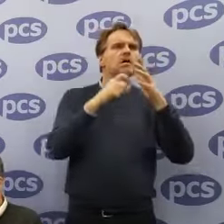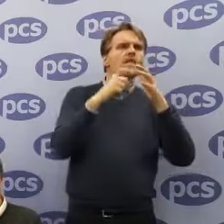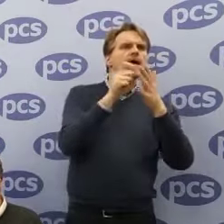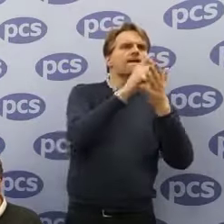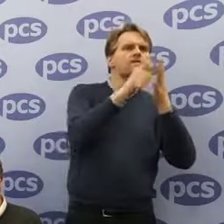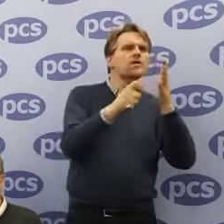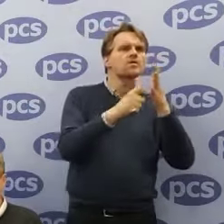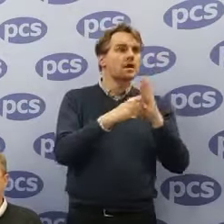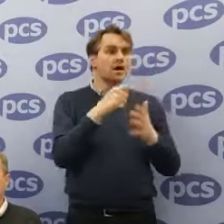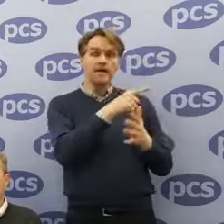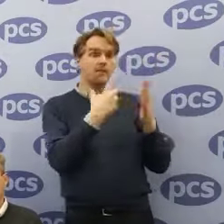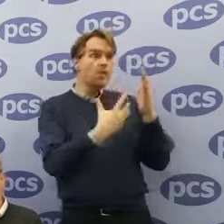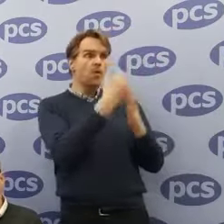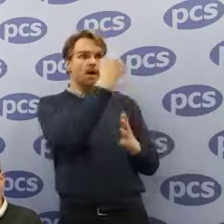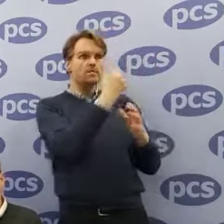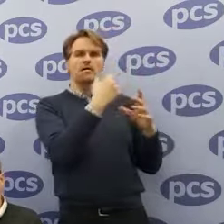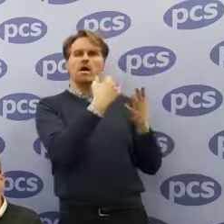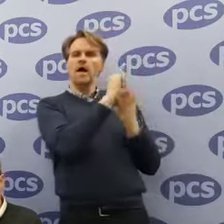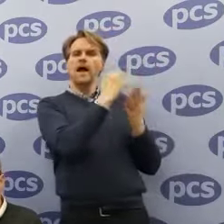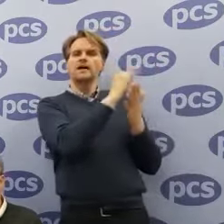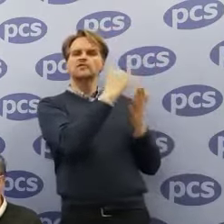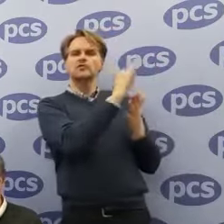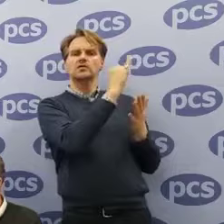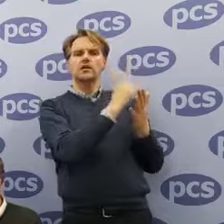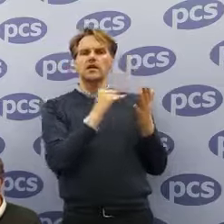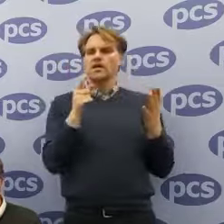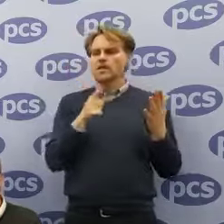be able to take action and those who lose wouldn't and that's what the UCU